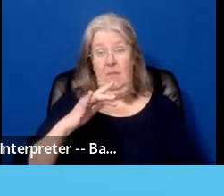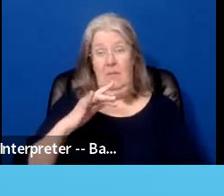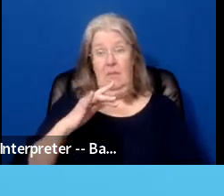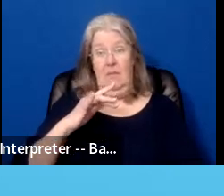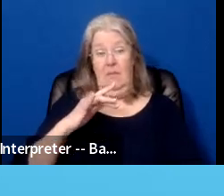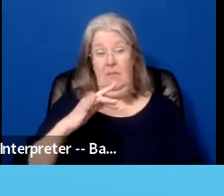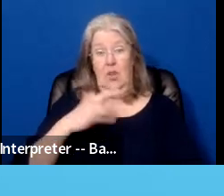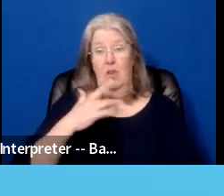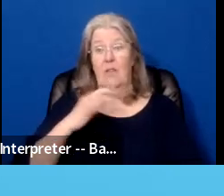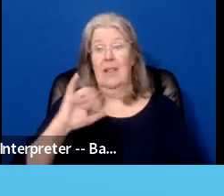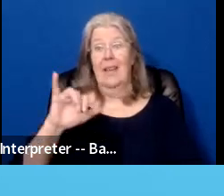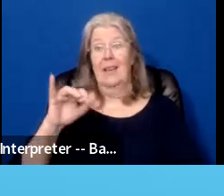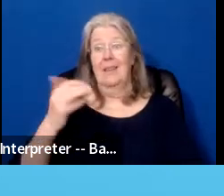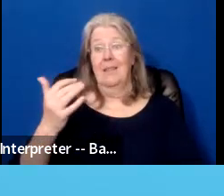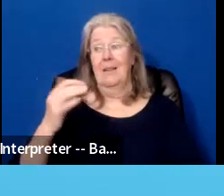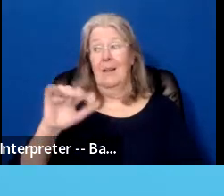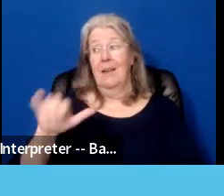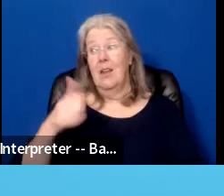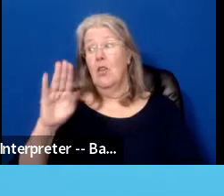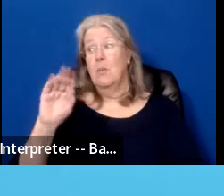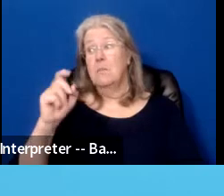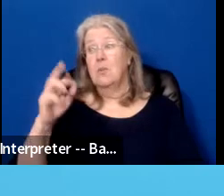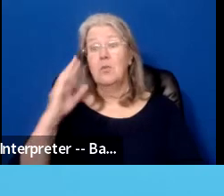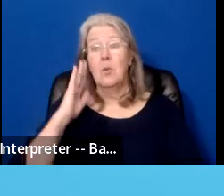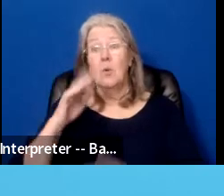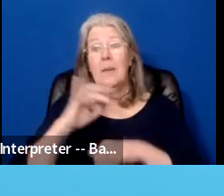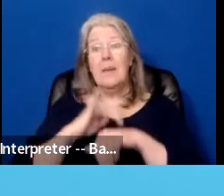Dr. Klemsz: So I think that